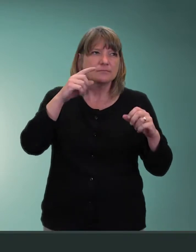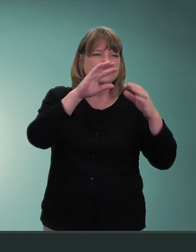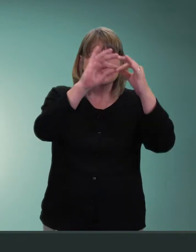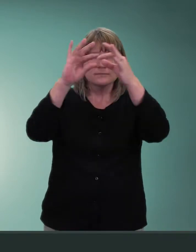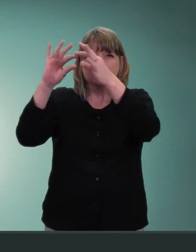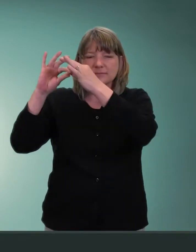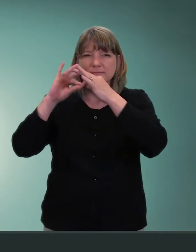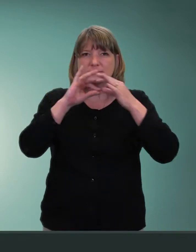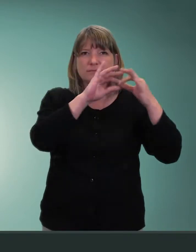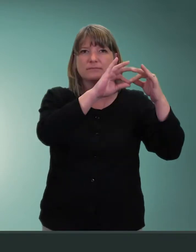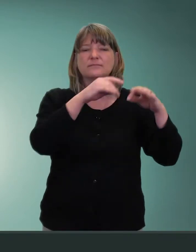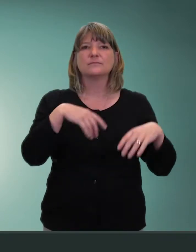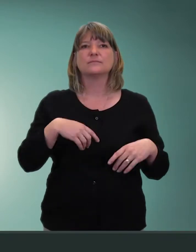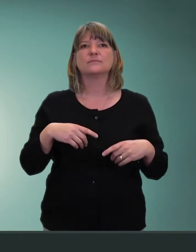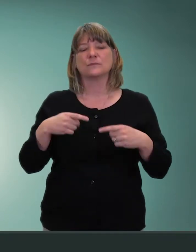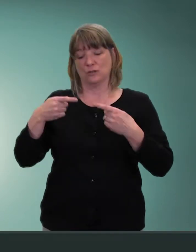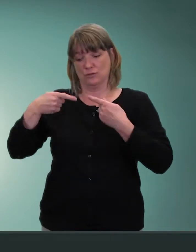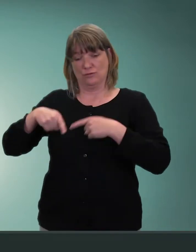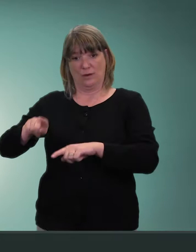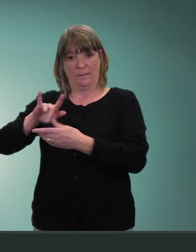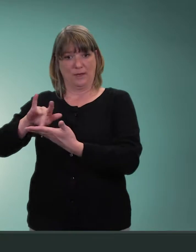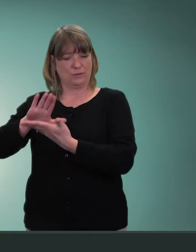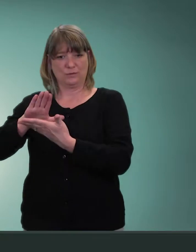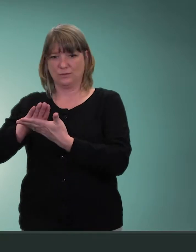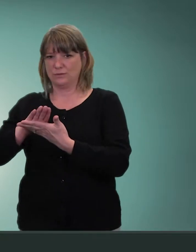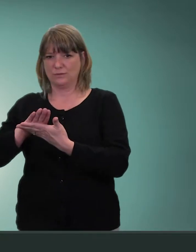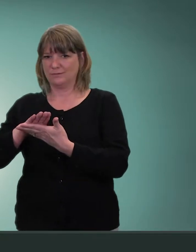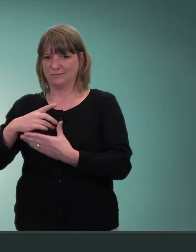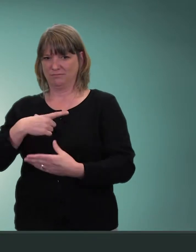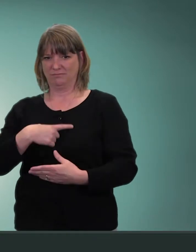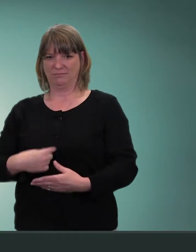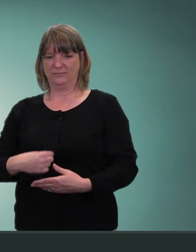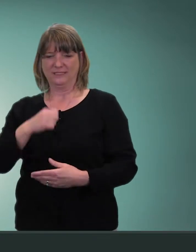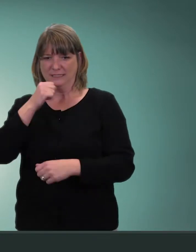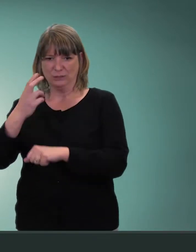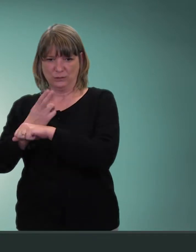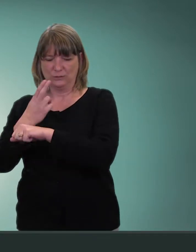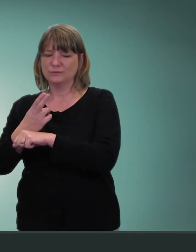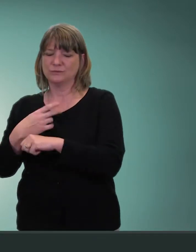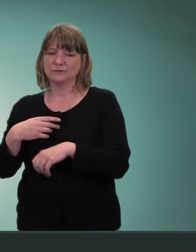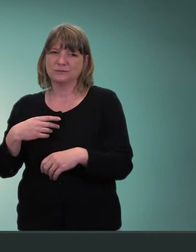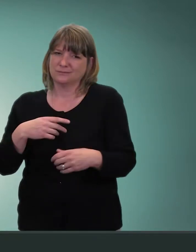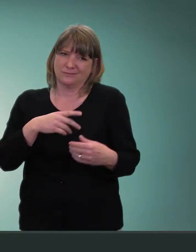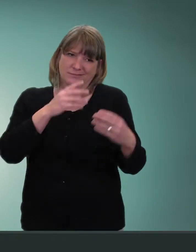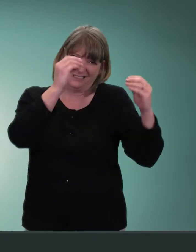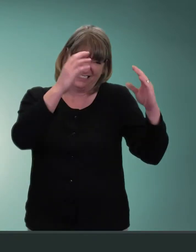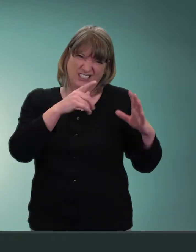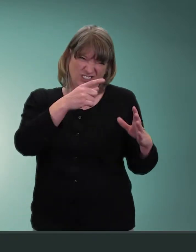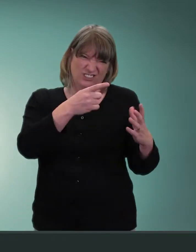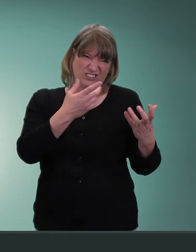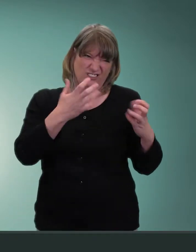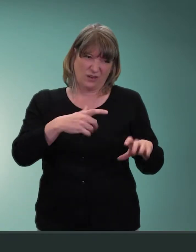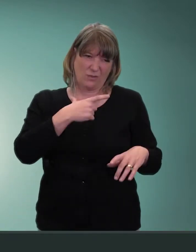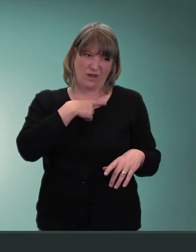what they were saying. Throughout middle school, I did use it a little bit, but some of my teachers didn't really want to